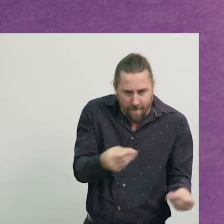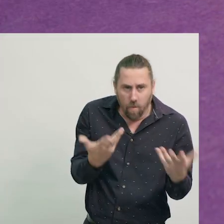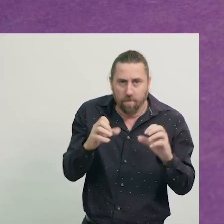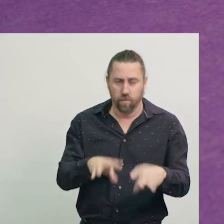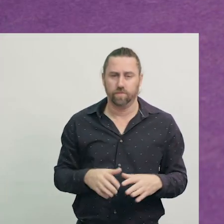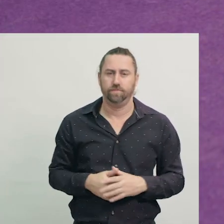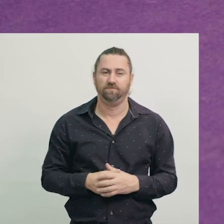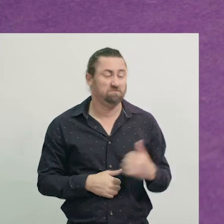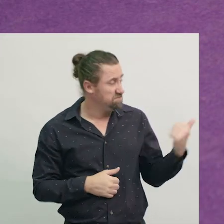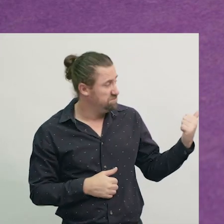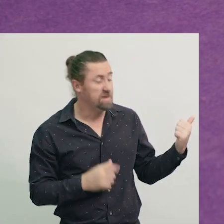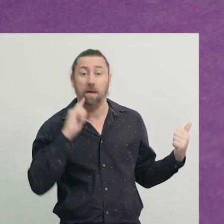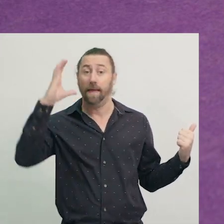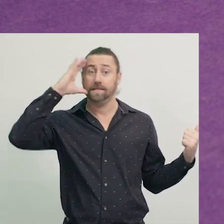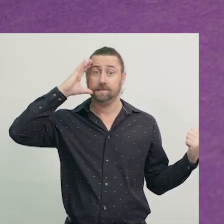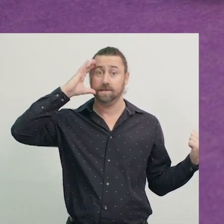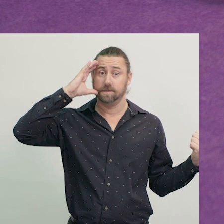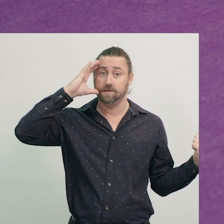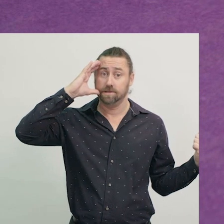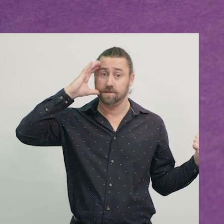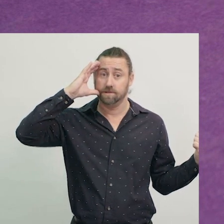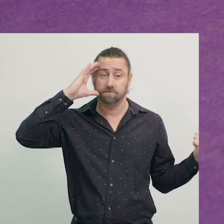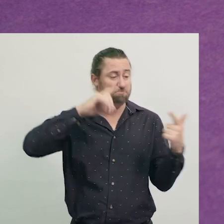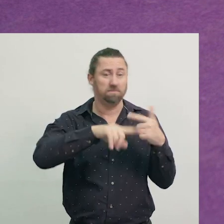Here’s an example. There's my bed,